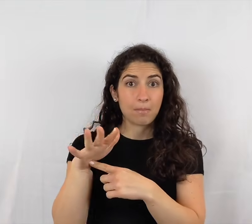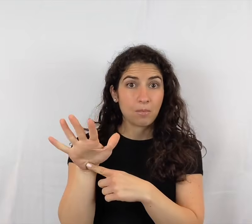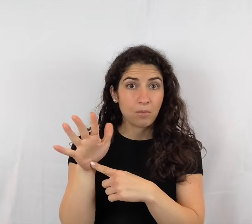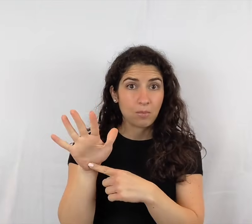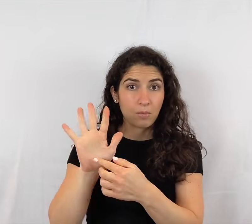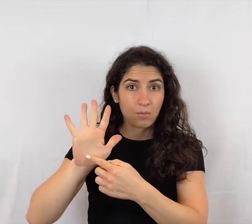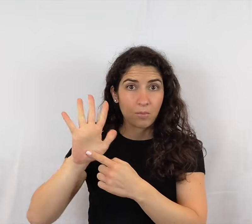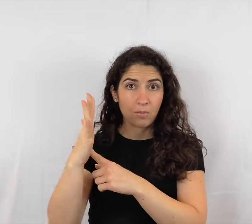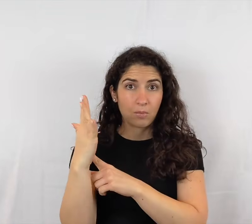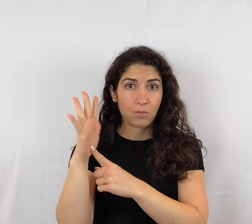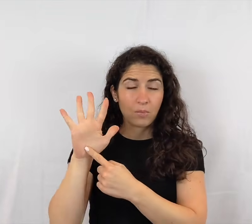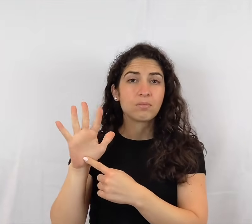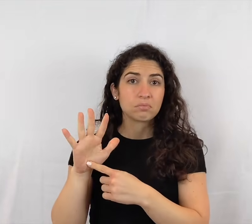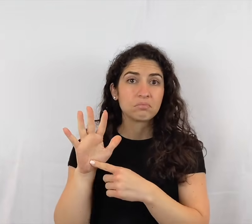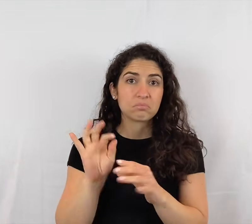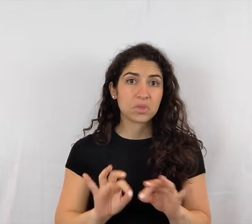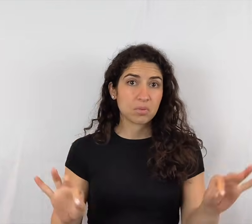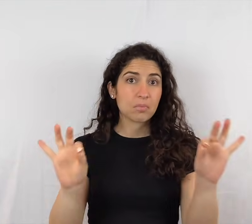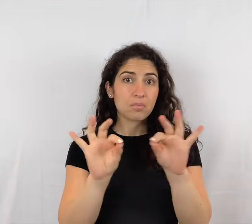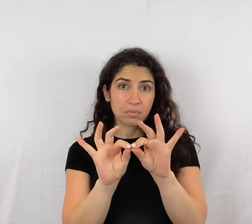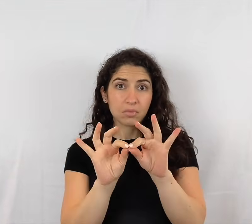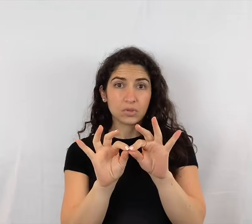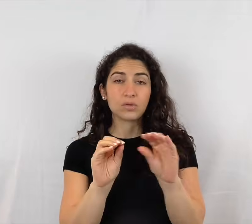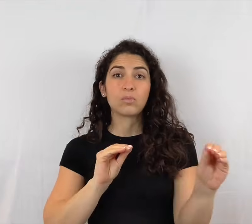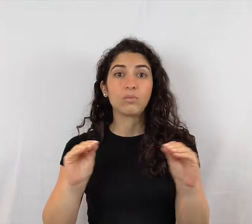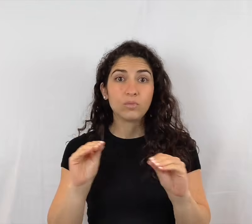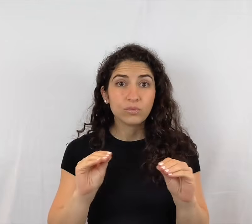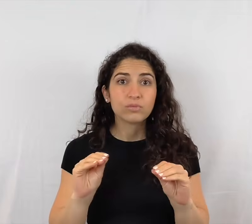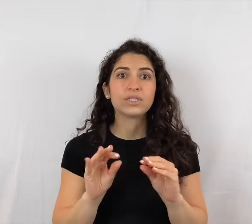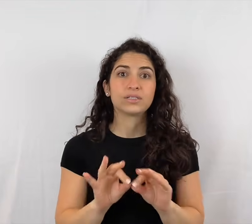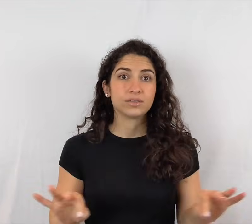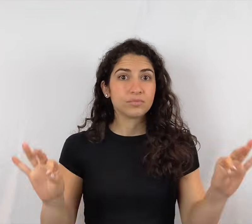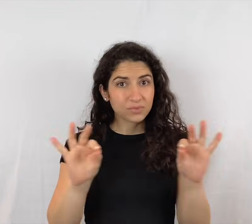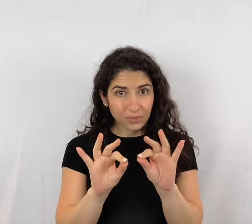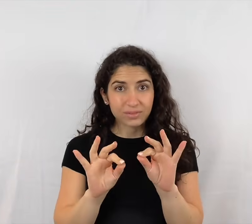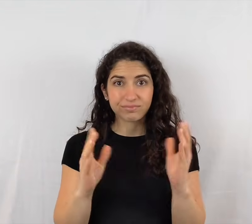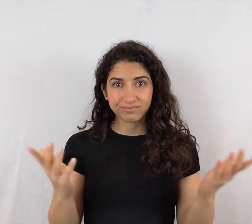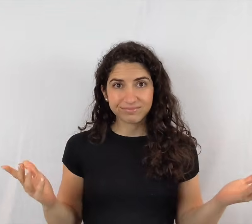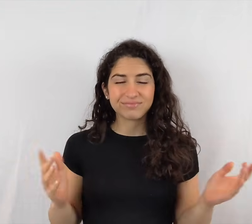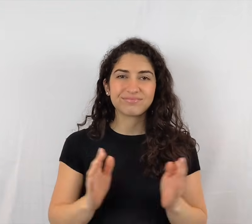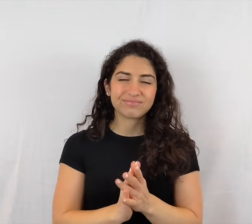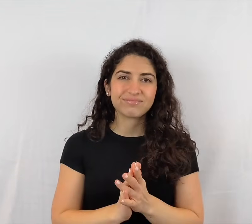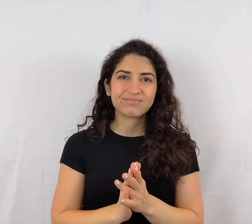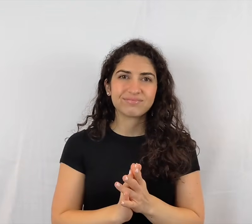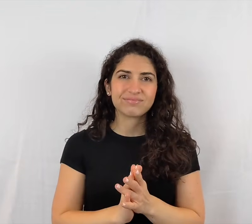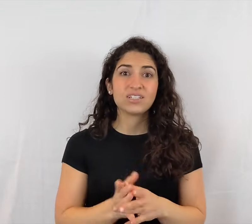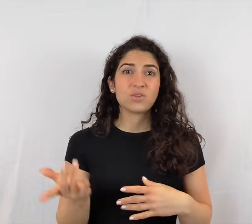the palm orientation are really important. The movement is important. Did I forget